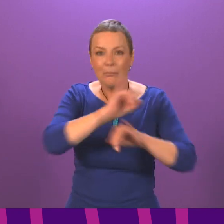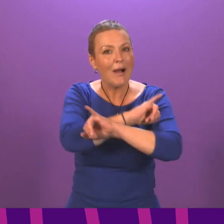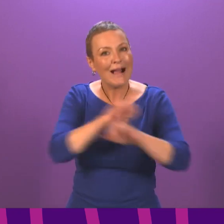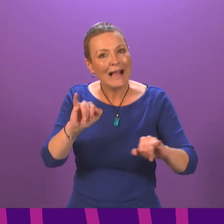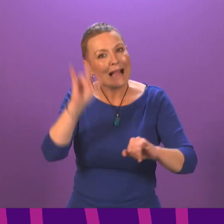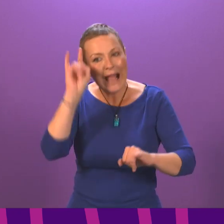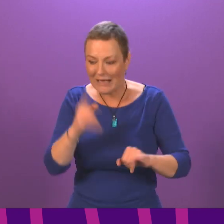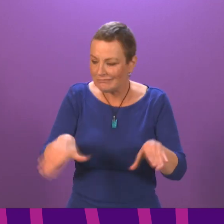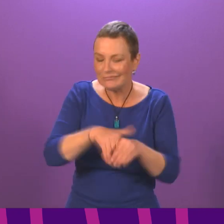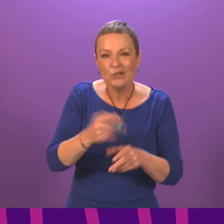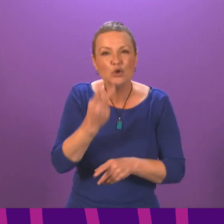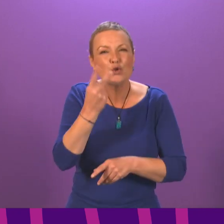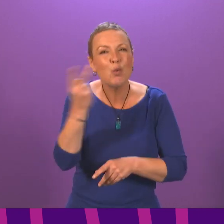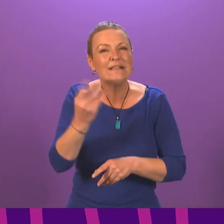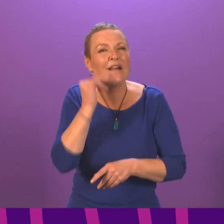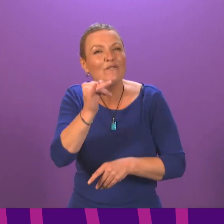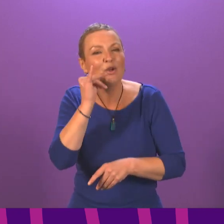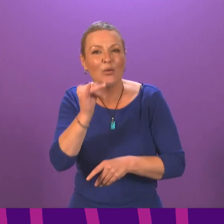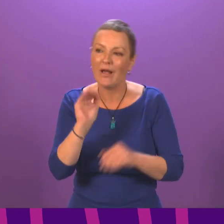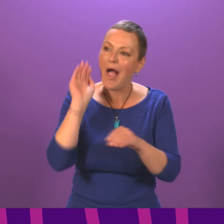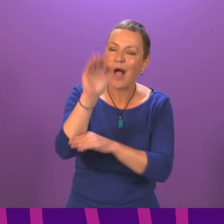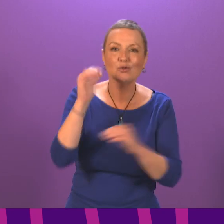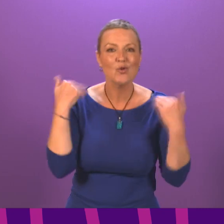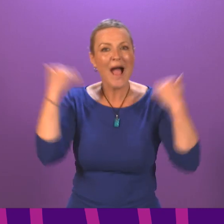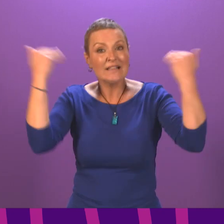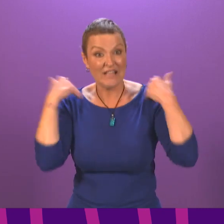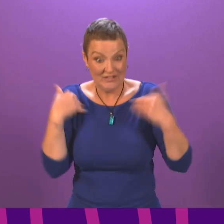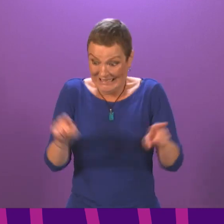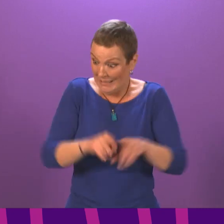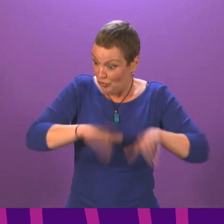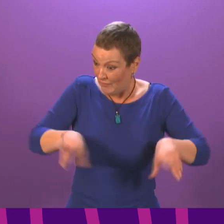their twice-weekly organised outdoor activity with kids from the same school, because that